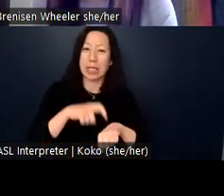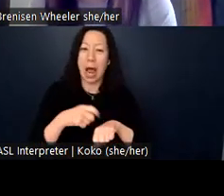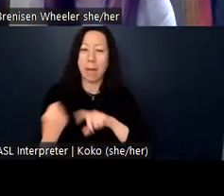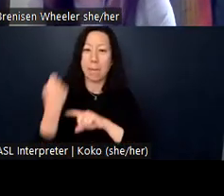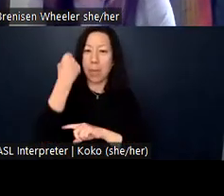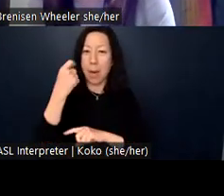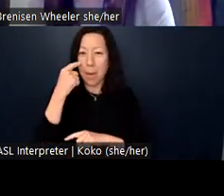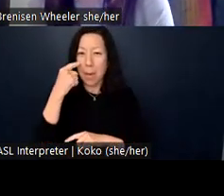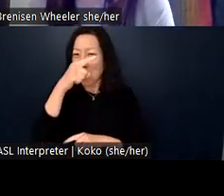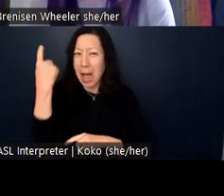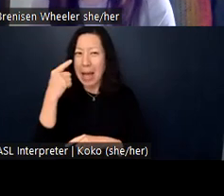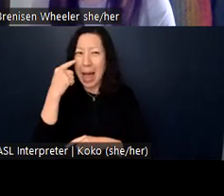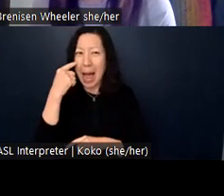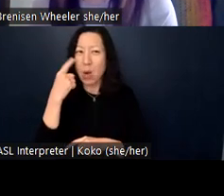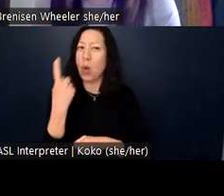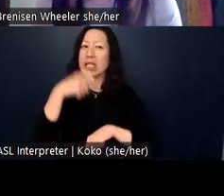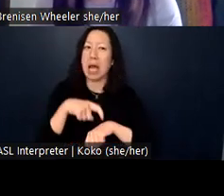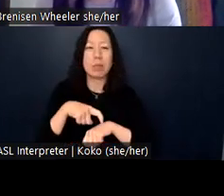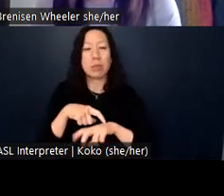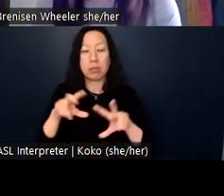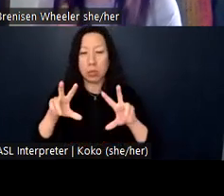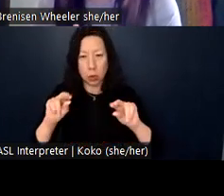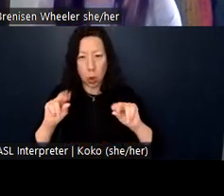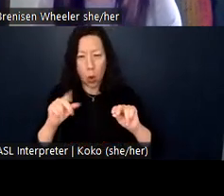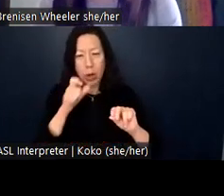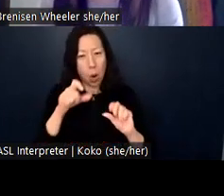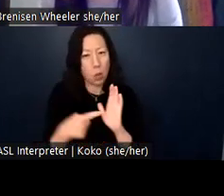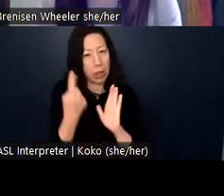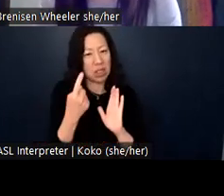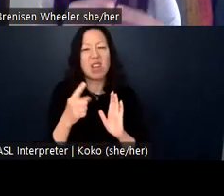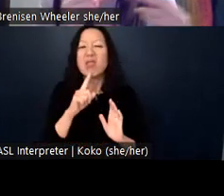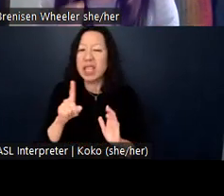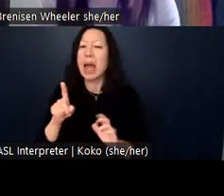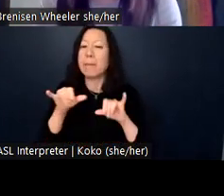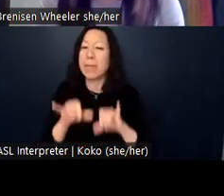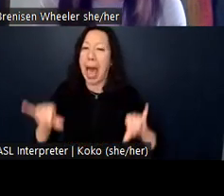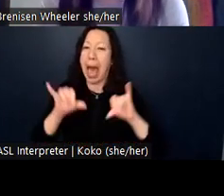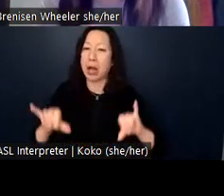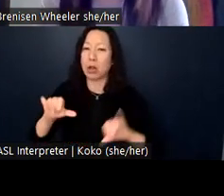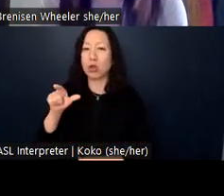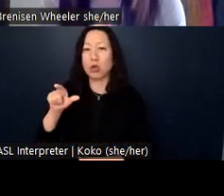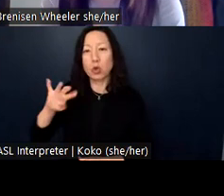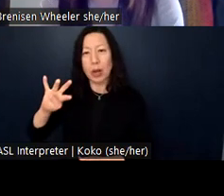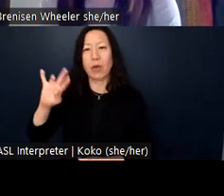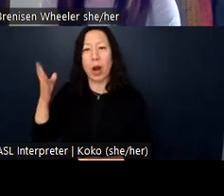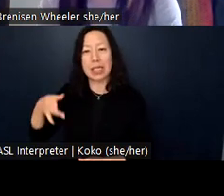12:15:51 pattern it's designed to exert control the keyword. Here is control over another